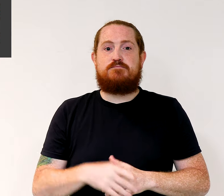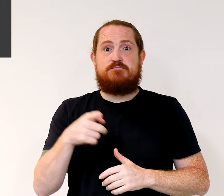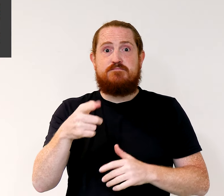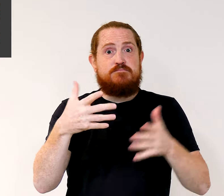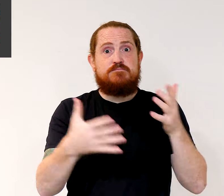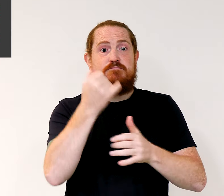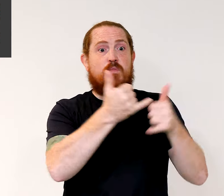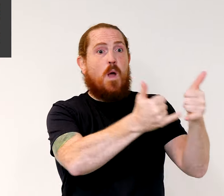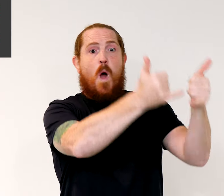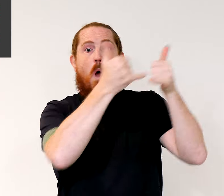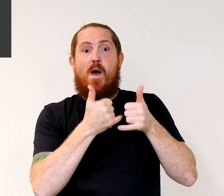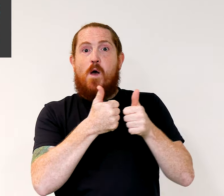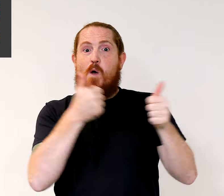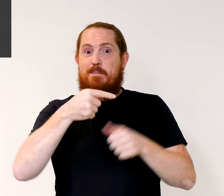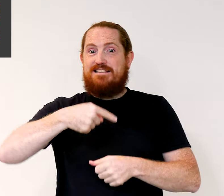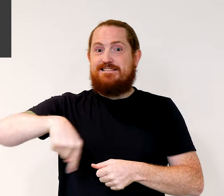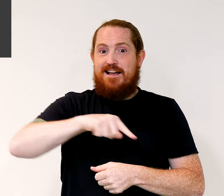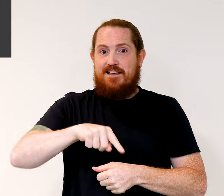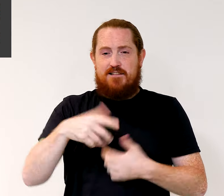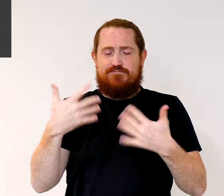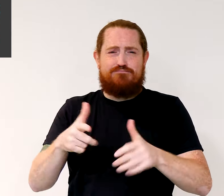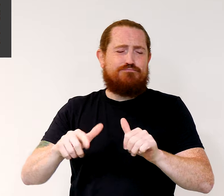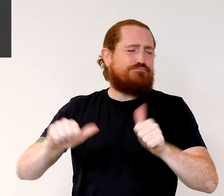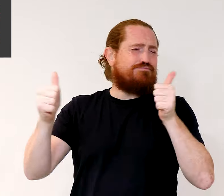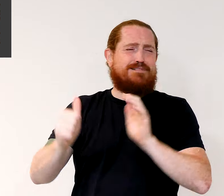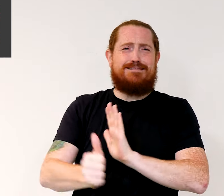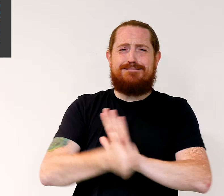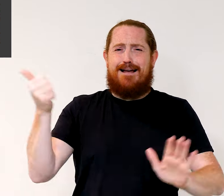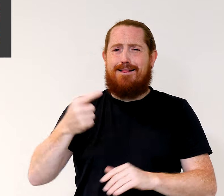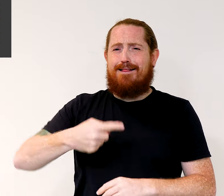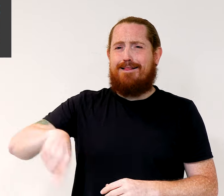The award winning company will demonstrate their outstanding skill and dynamic flair